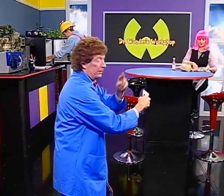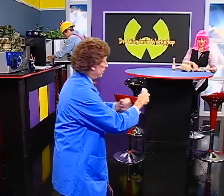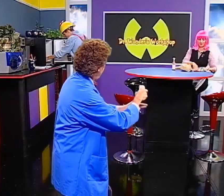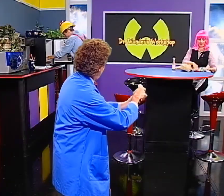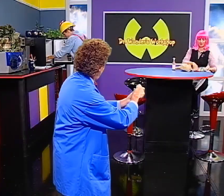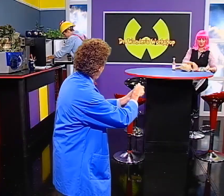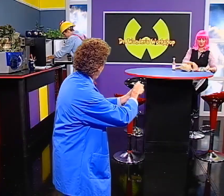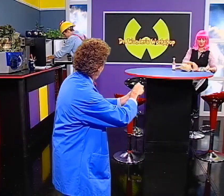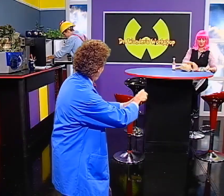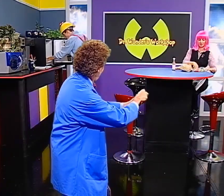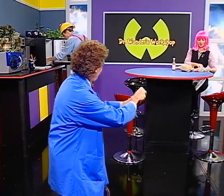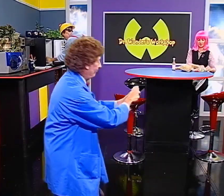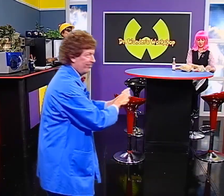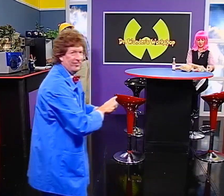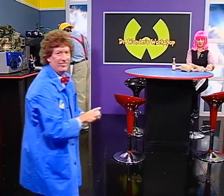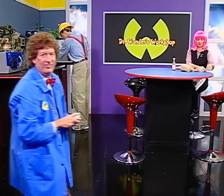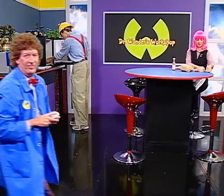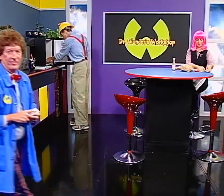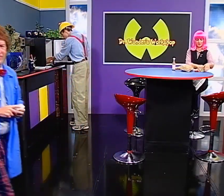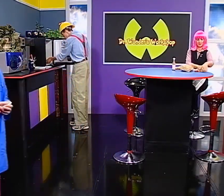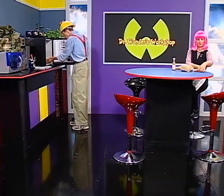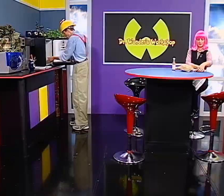NOW WE'RE READY. (CLICK)